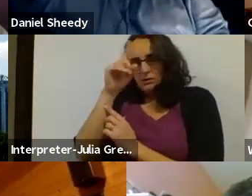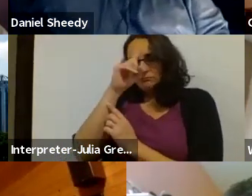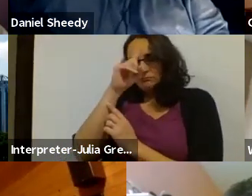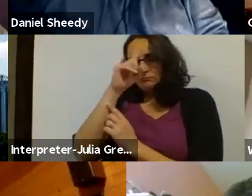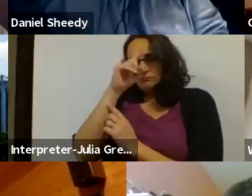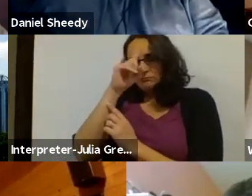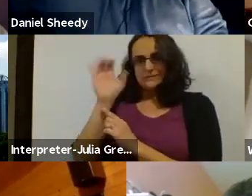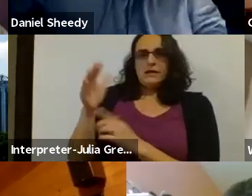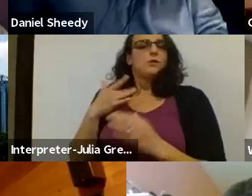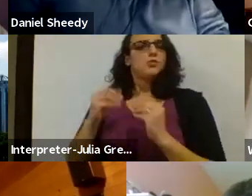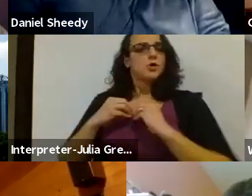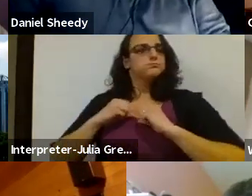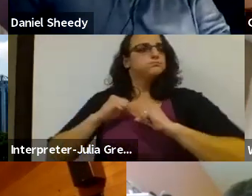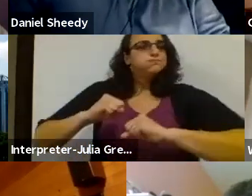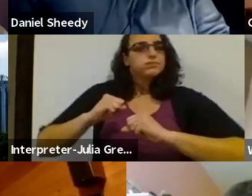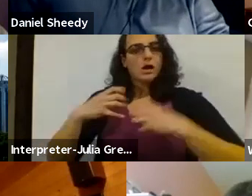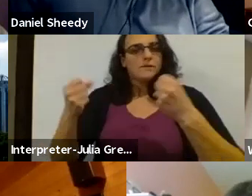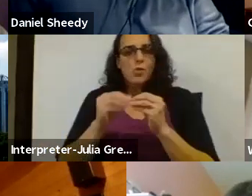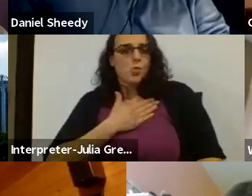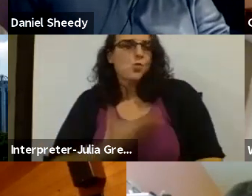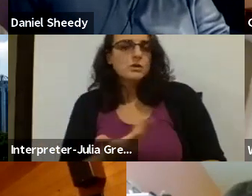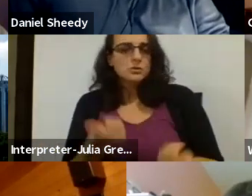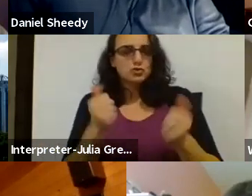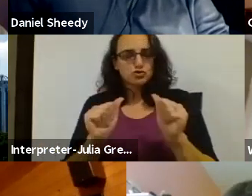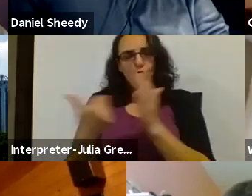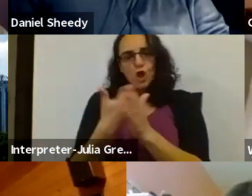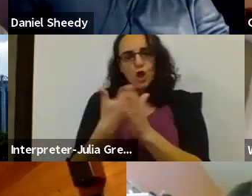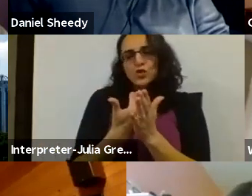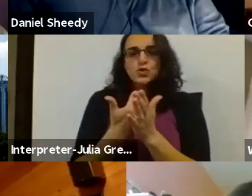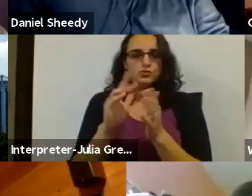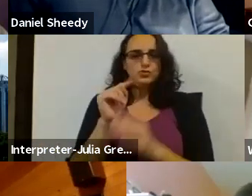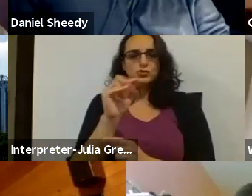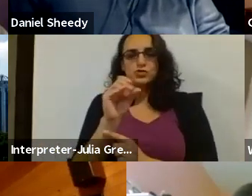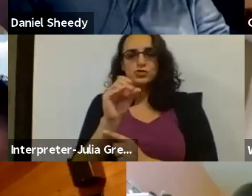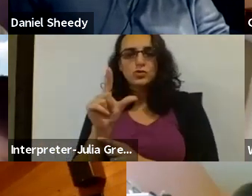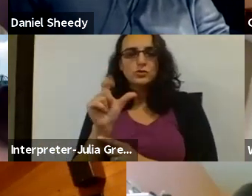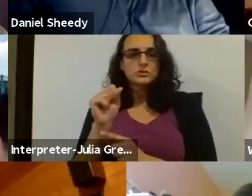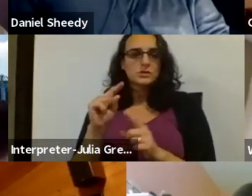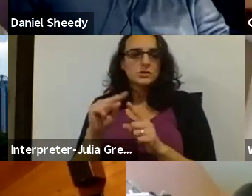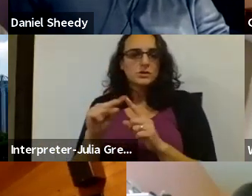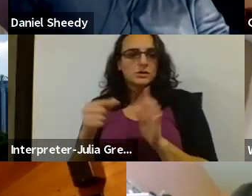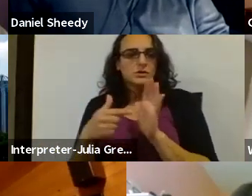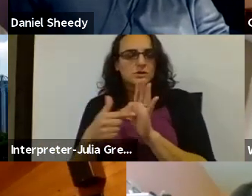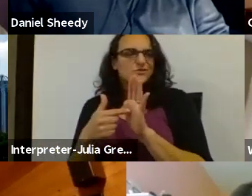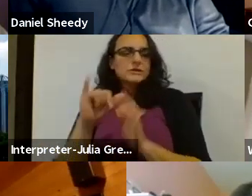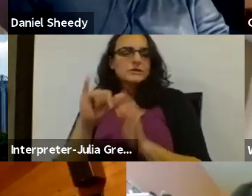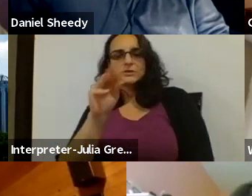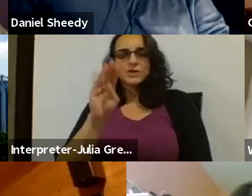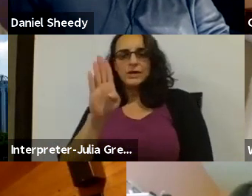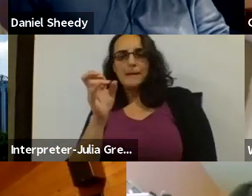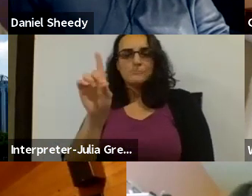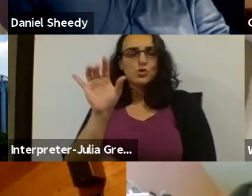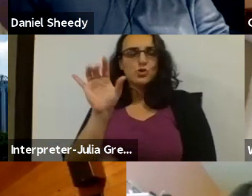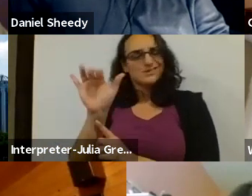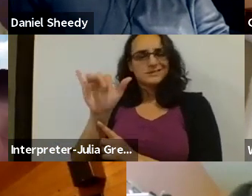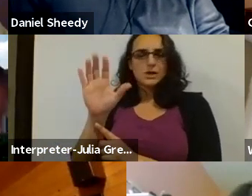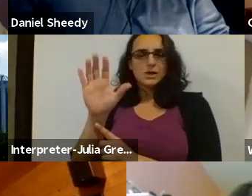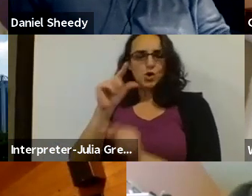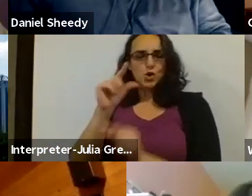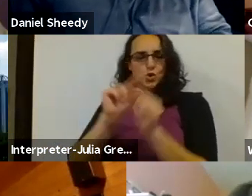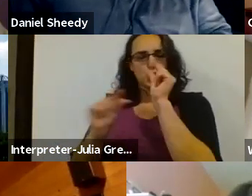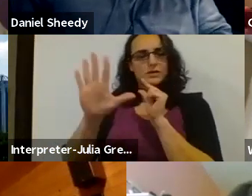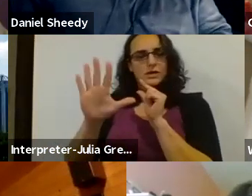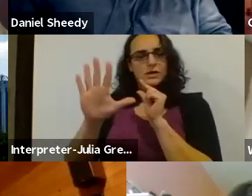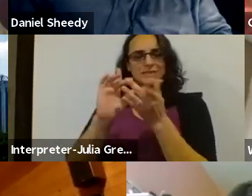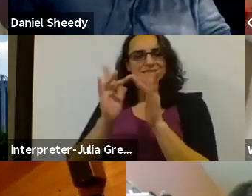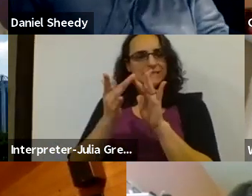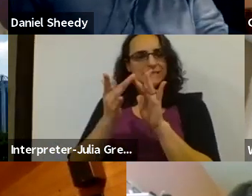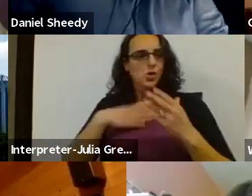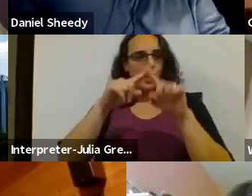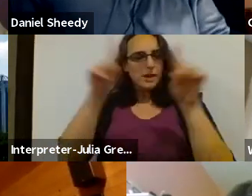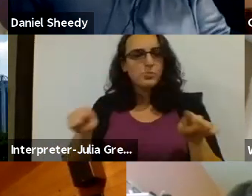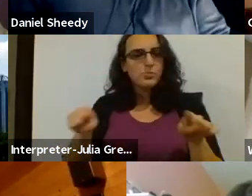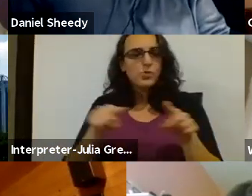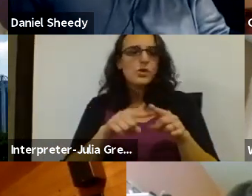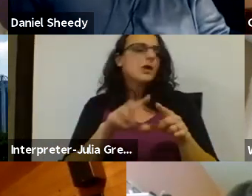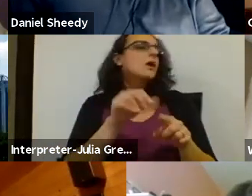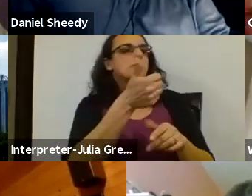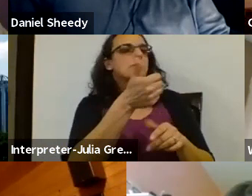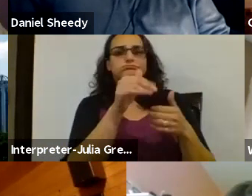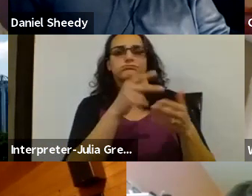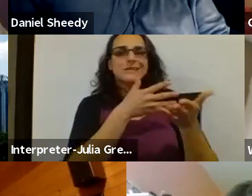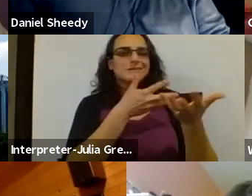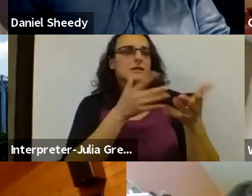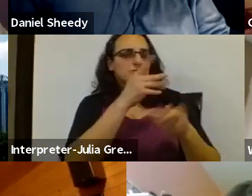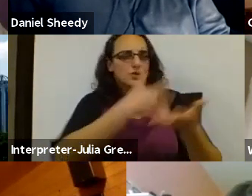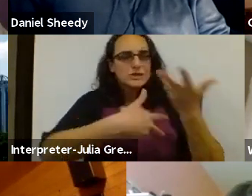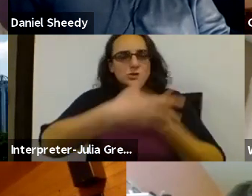Christina Scilingo: There so much more willing to try new digital tools like jam board which is Google's sort of like virtual or digital whiteboard and paradox, which allows for like interactive presentations, especially interactive Google Slides.